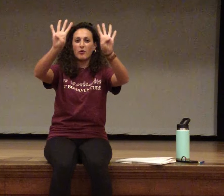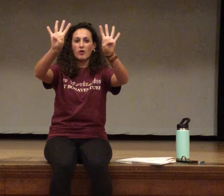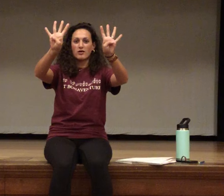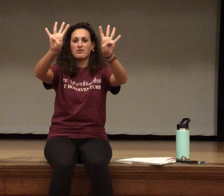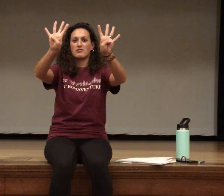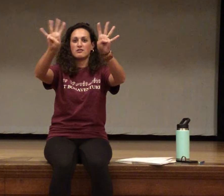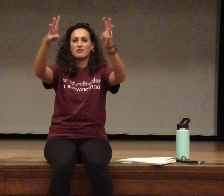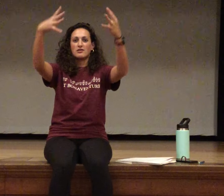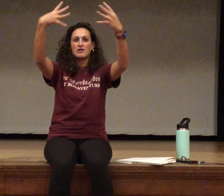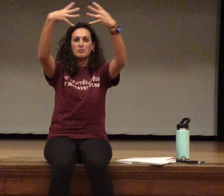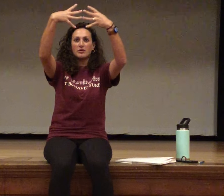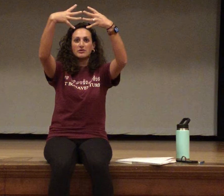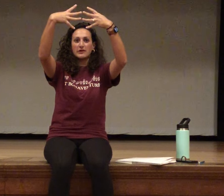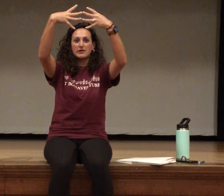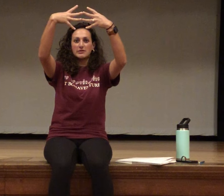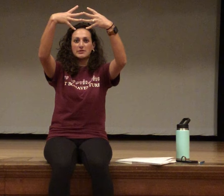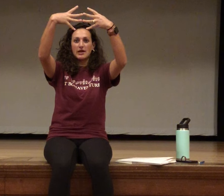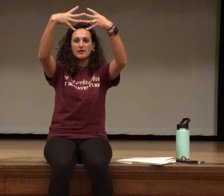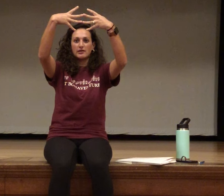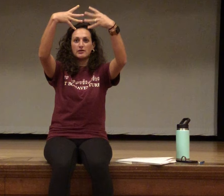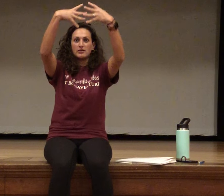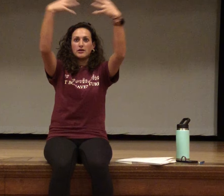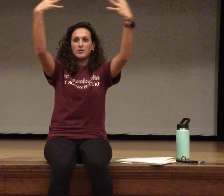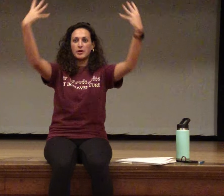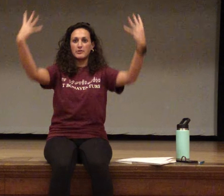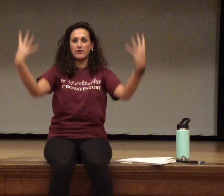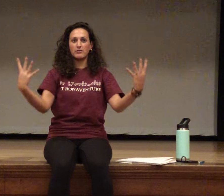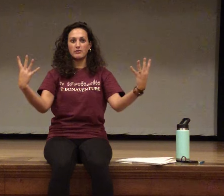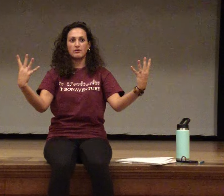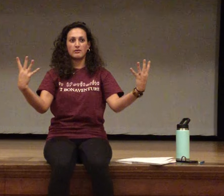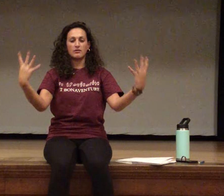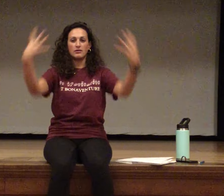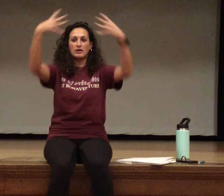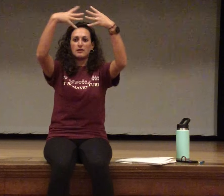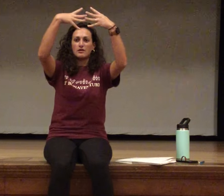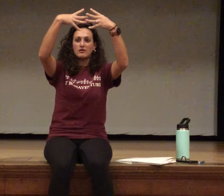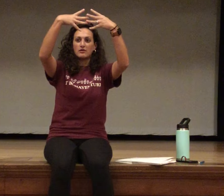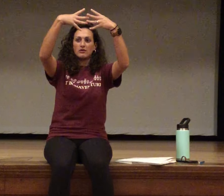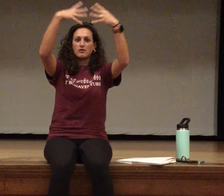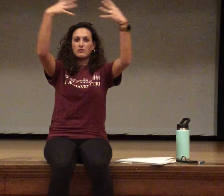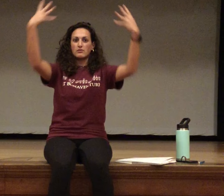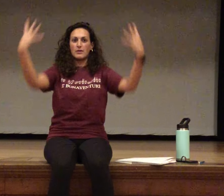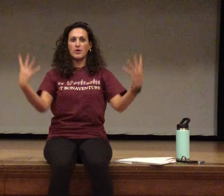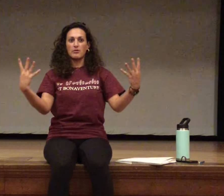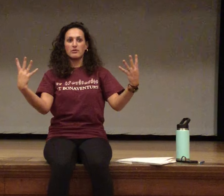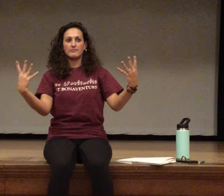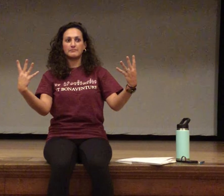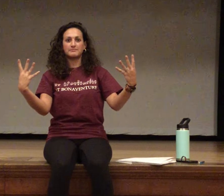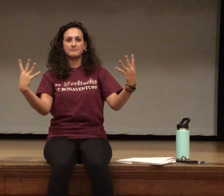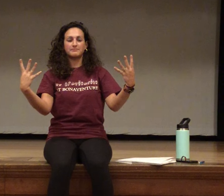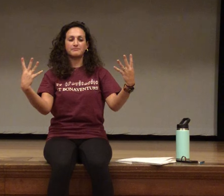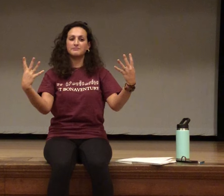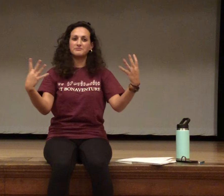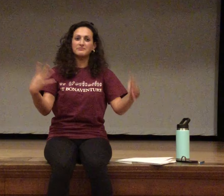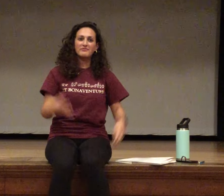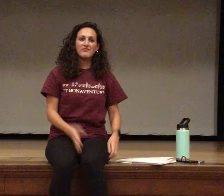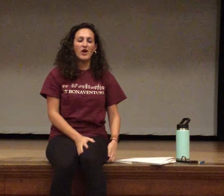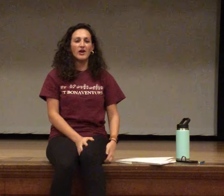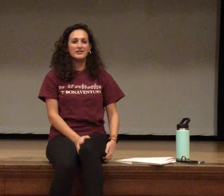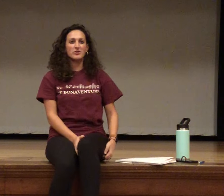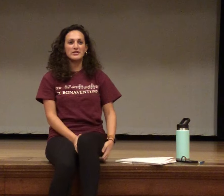to be a four put those fingertips together and bring them down rainbow all right so does